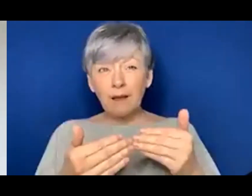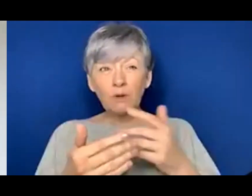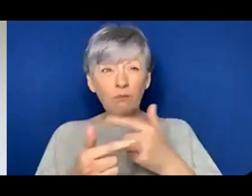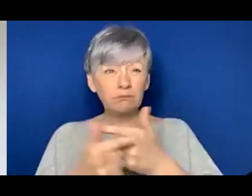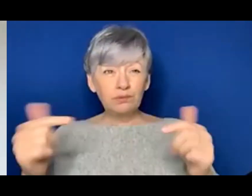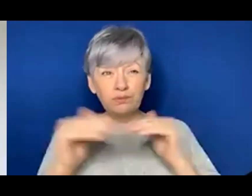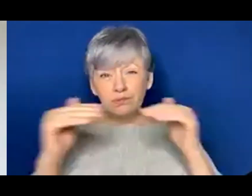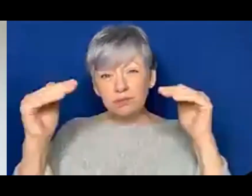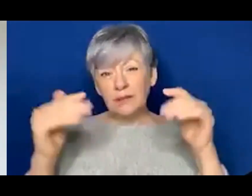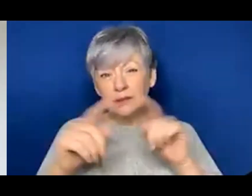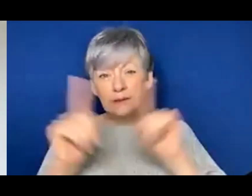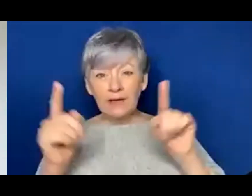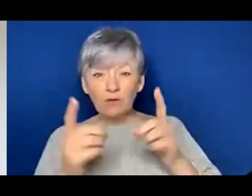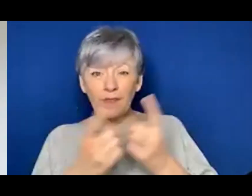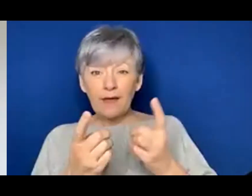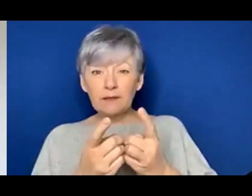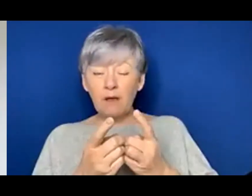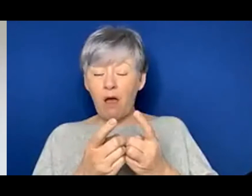It was quite the experience across the board for everyone.